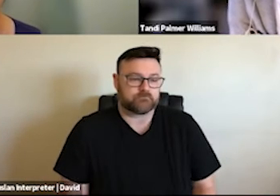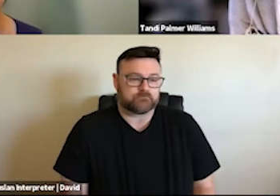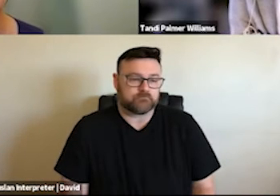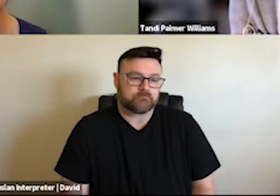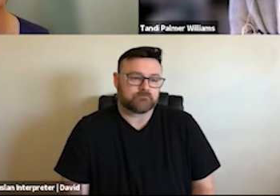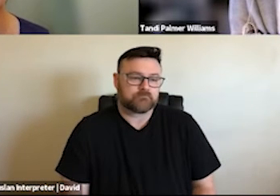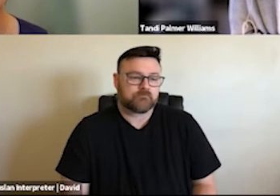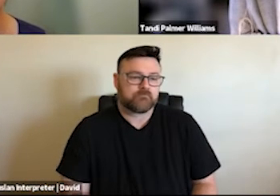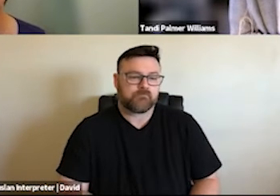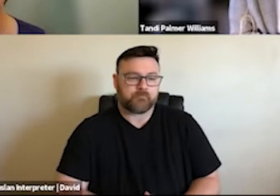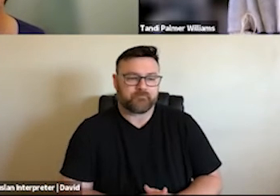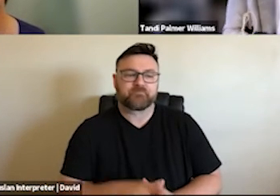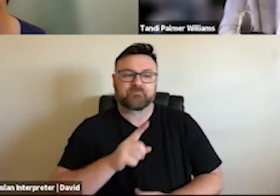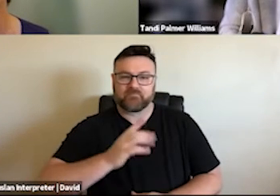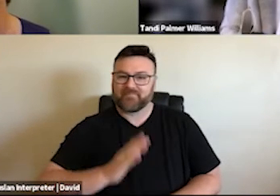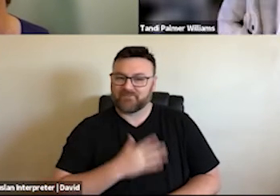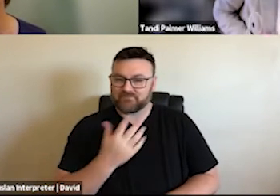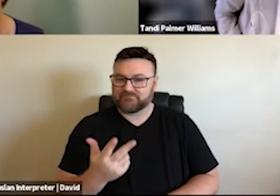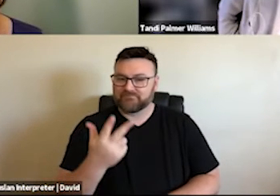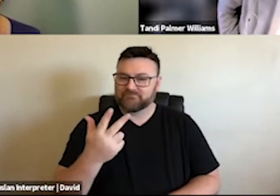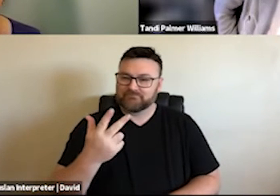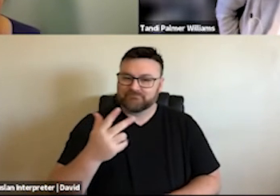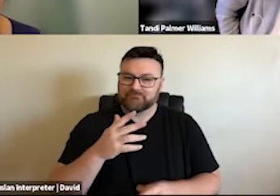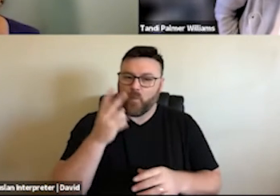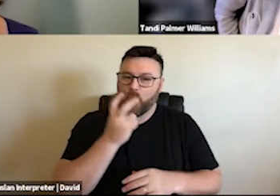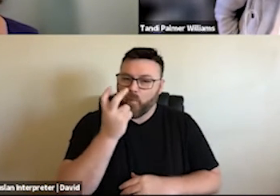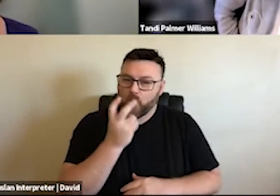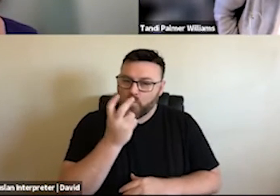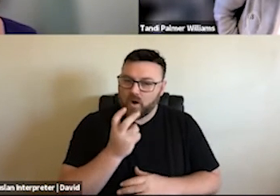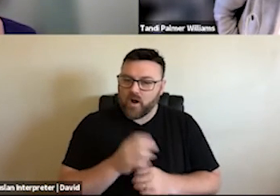It's interesting to think about that older segment doing one of the most likely to spend